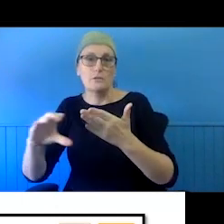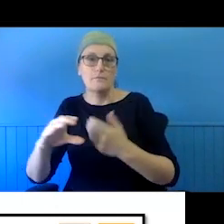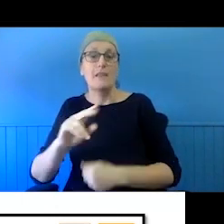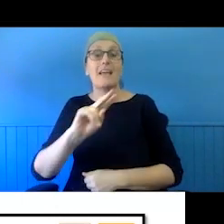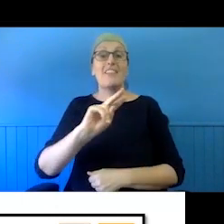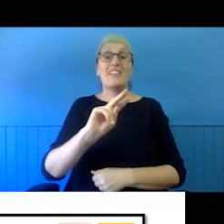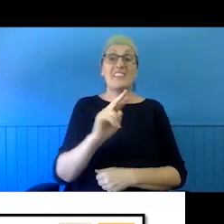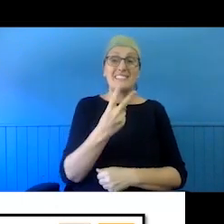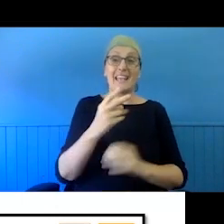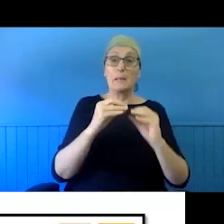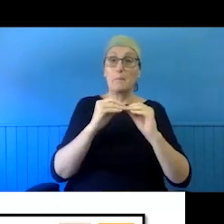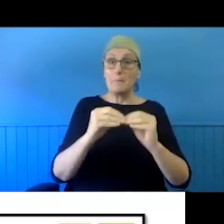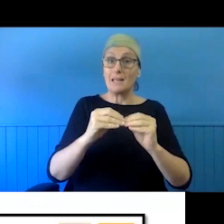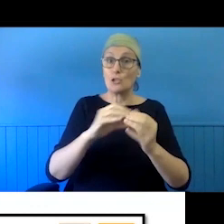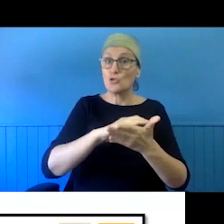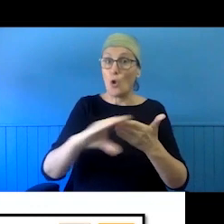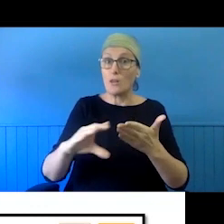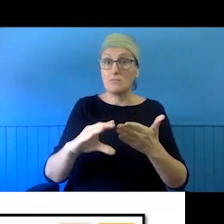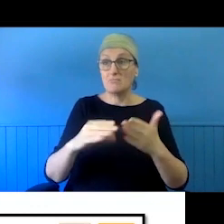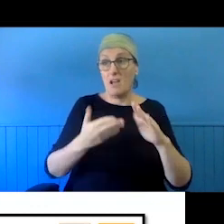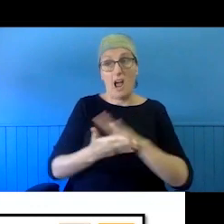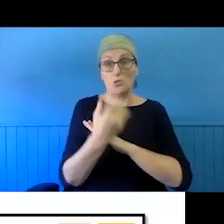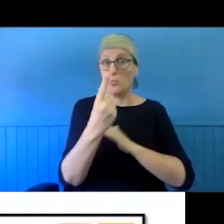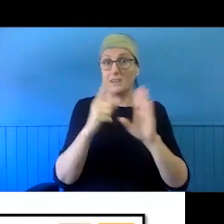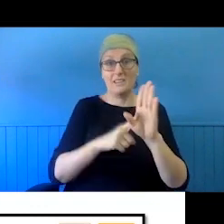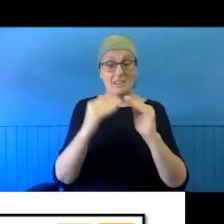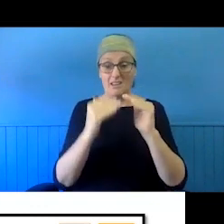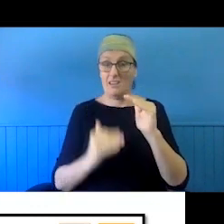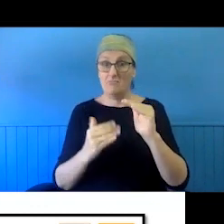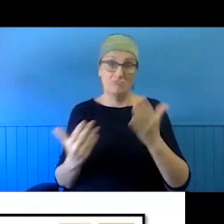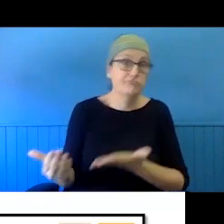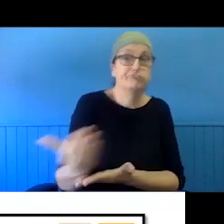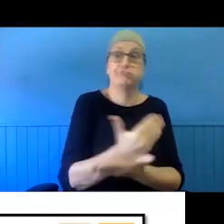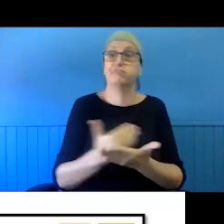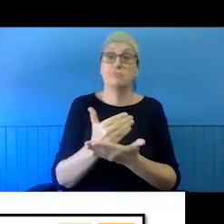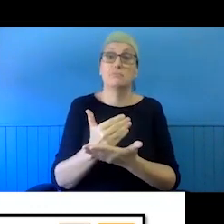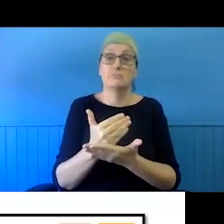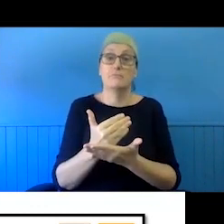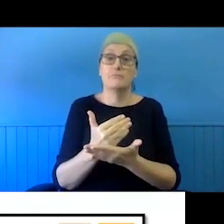it's growing really quickly. Just under half the people who give said they'd been inspired by social media to do that. So obviously it's